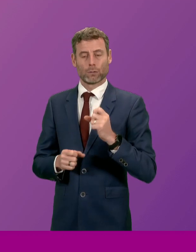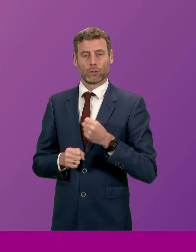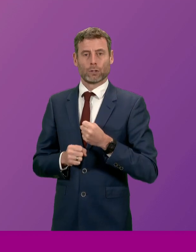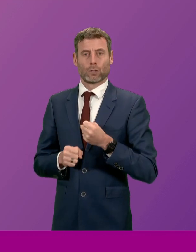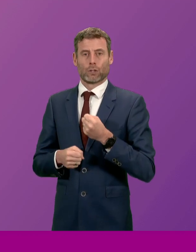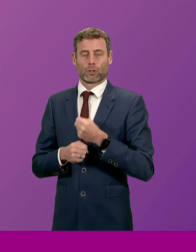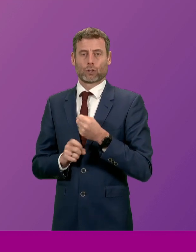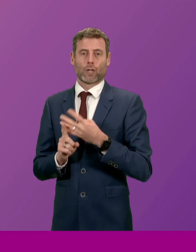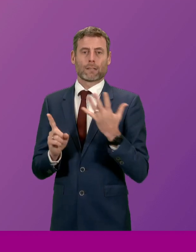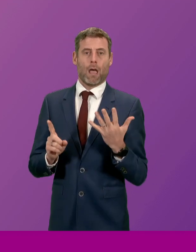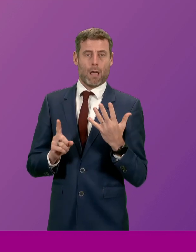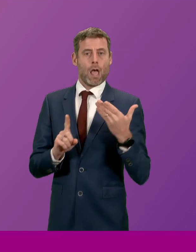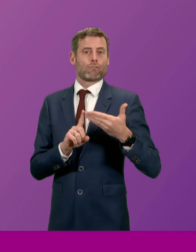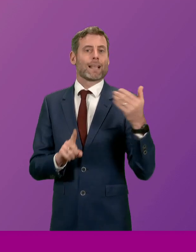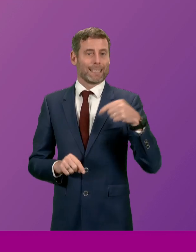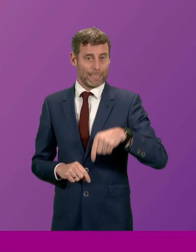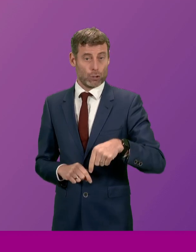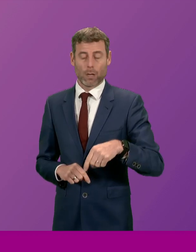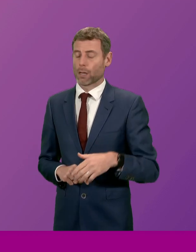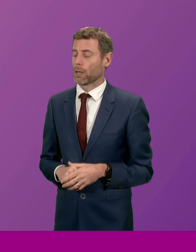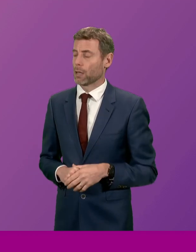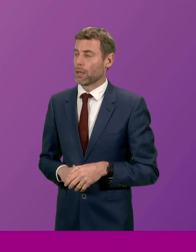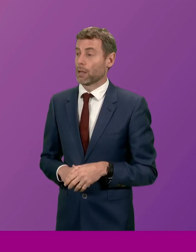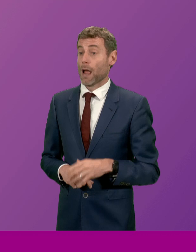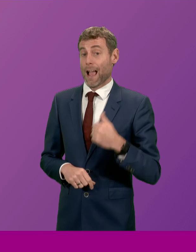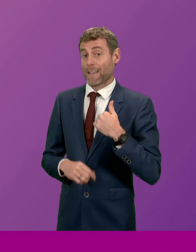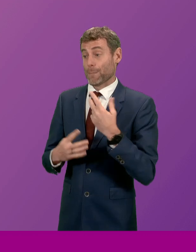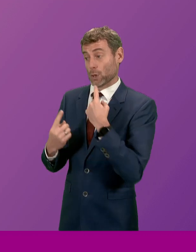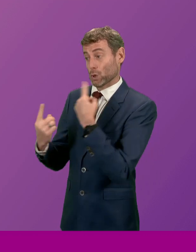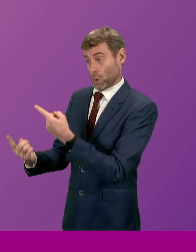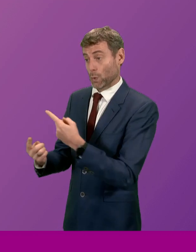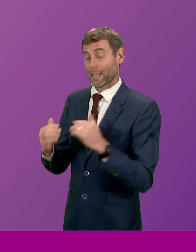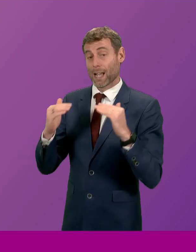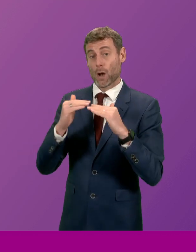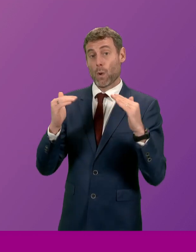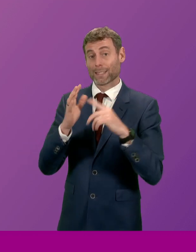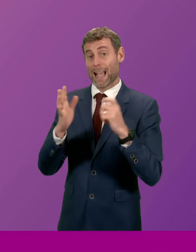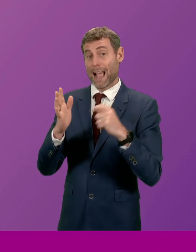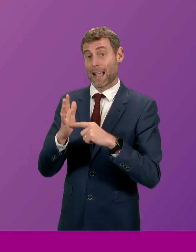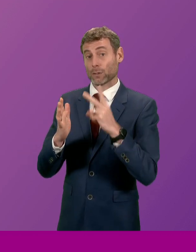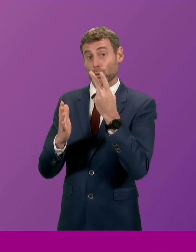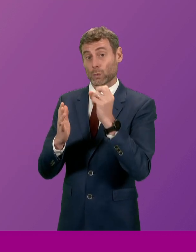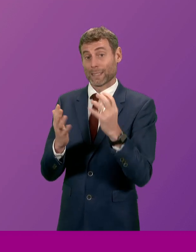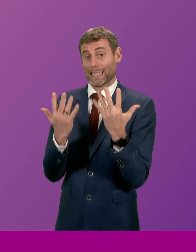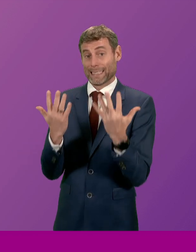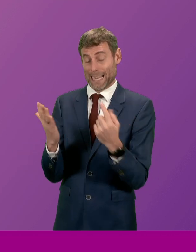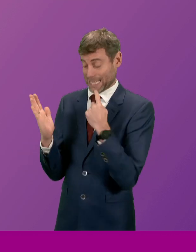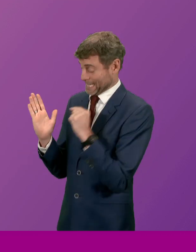I have quoted to Mr Findlay the fact that the Equality Act 2010 makes provision for there to